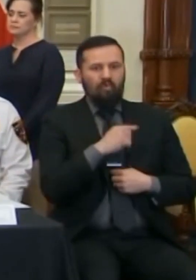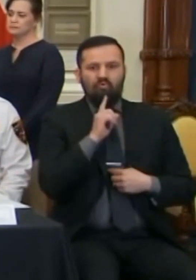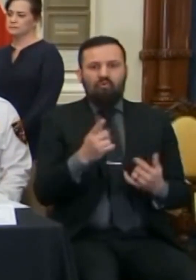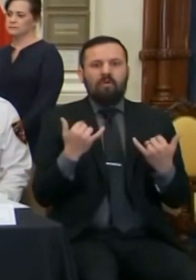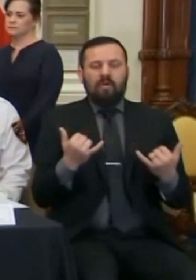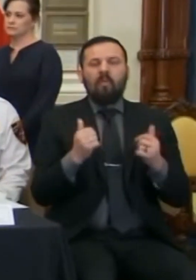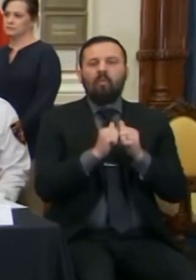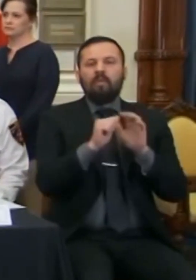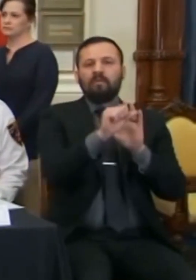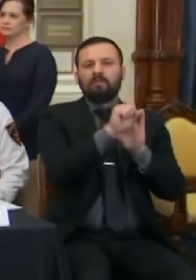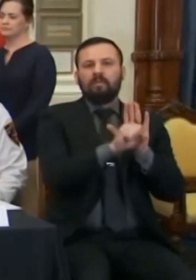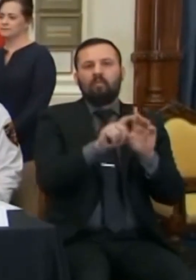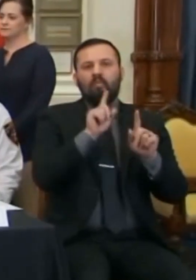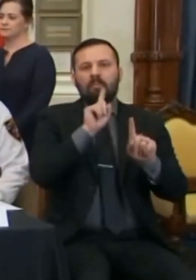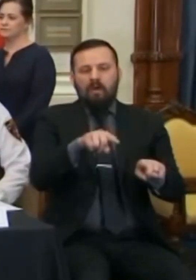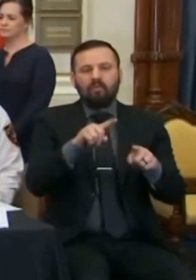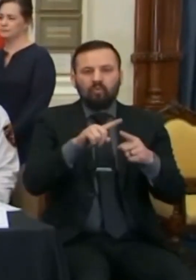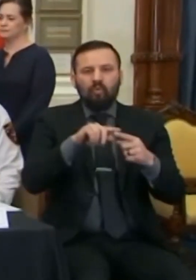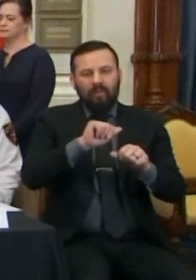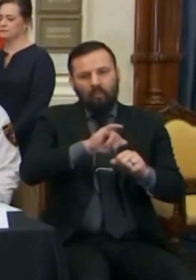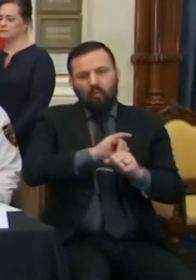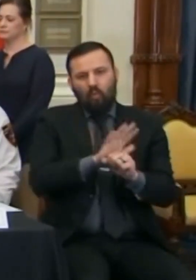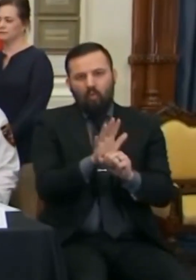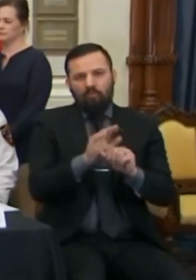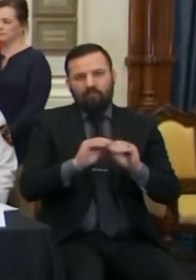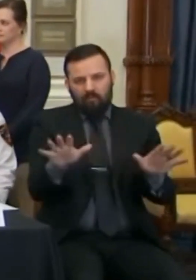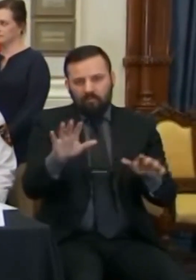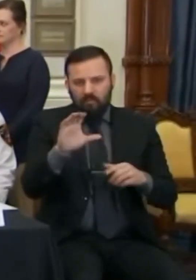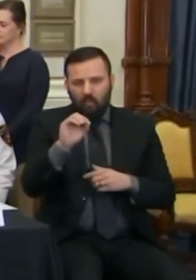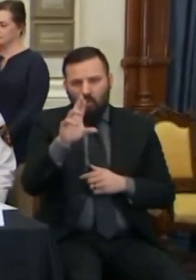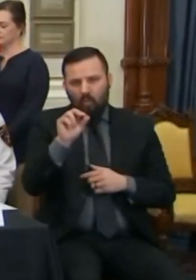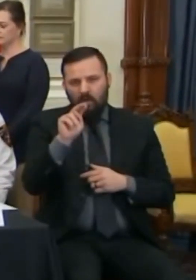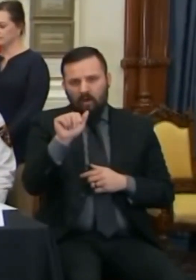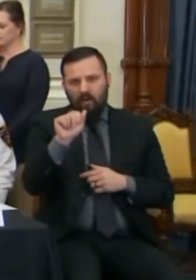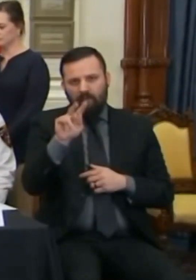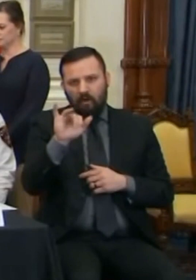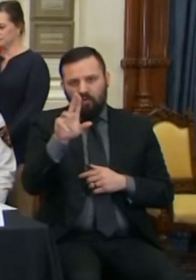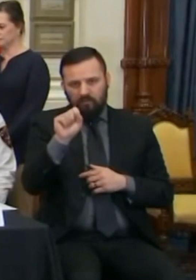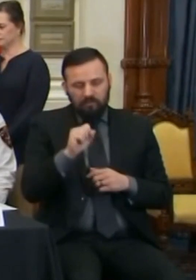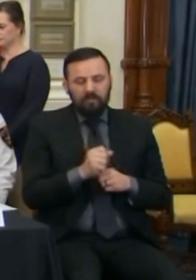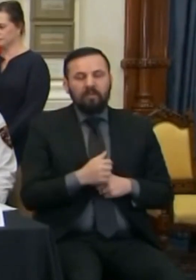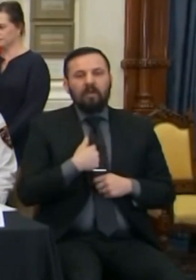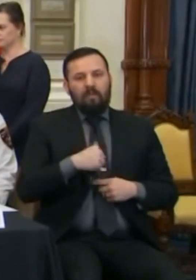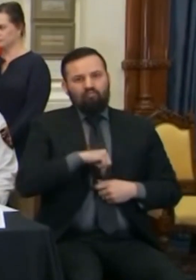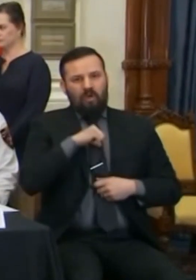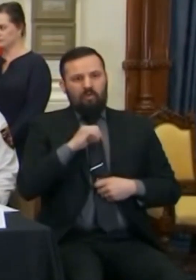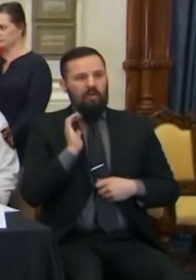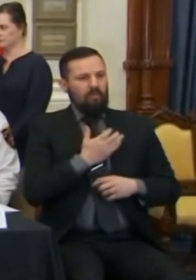response to the corona virus I'm very proud that the state response is being